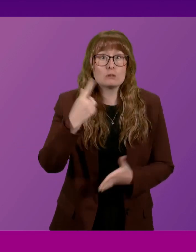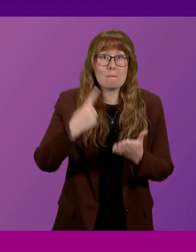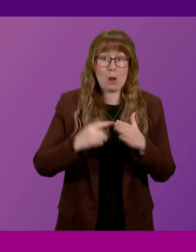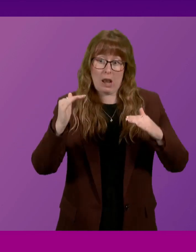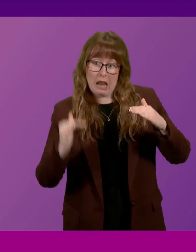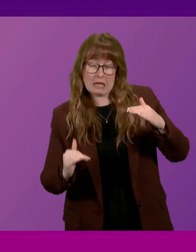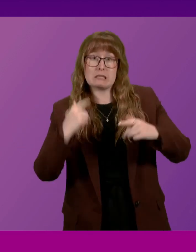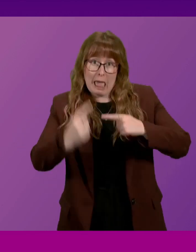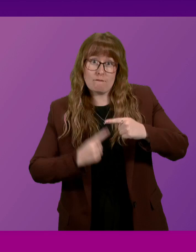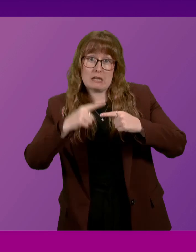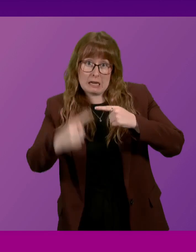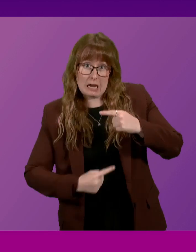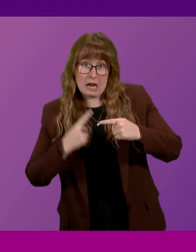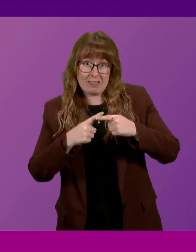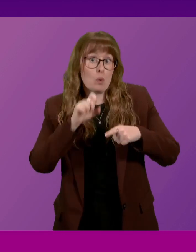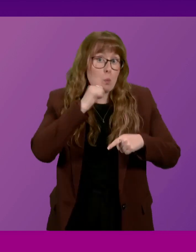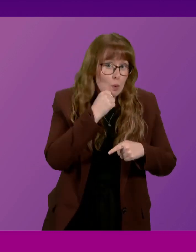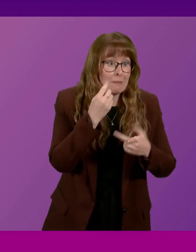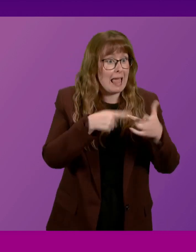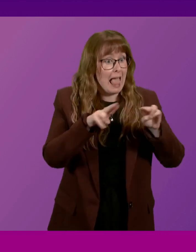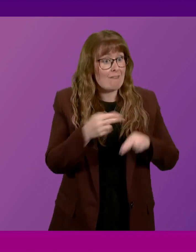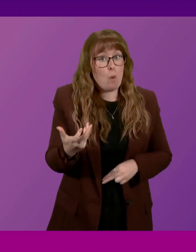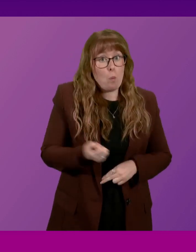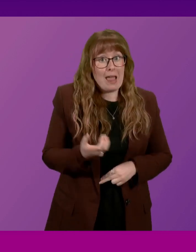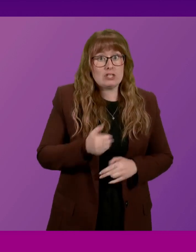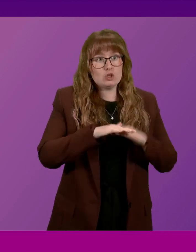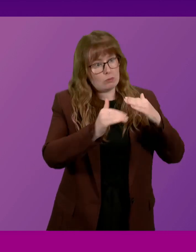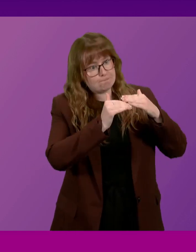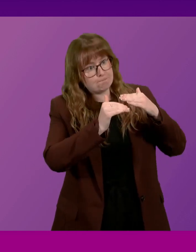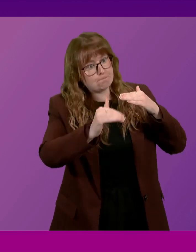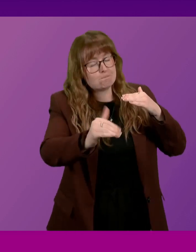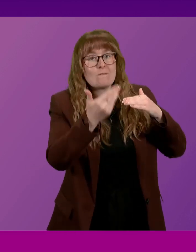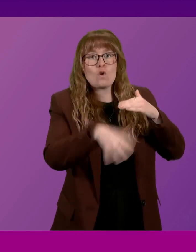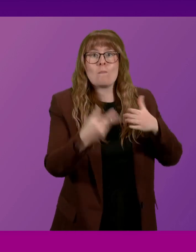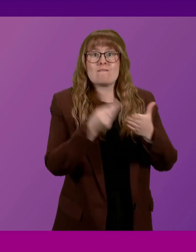per year than they would have been if wages had not flatlined since the financial crisis.